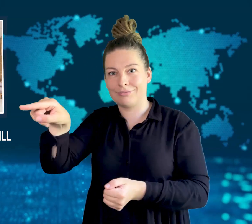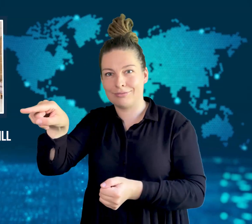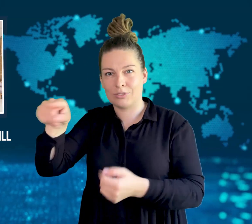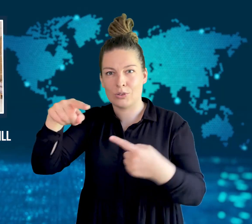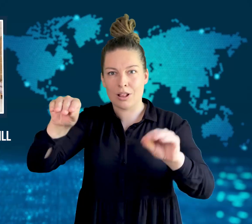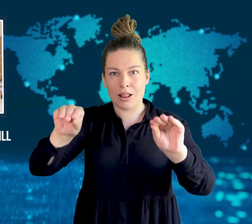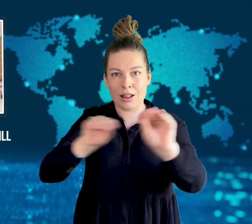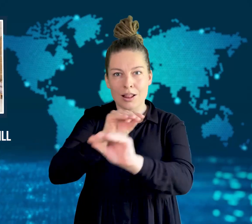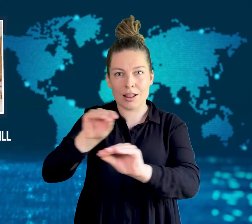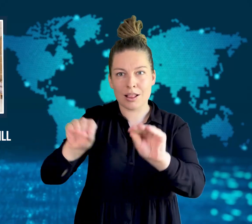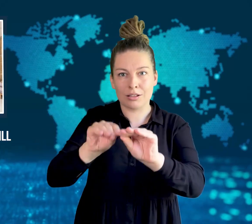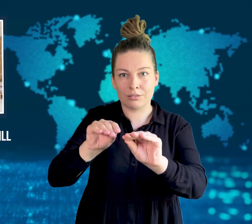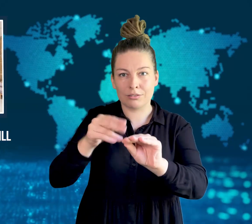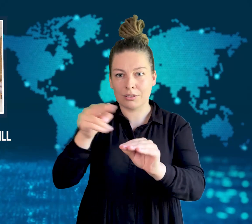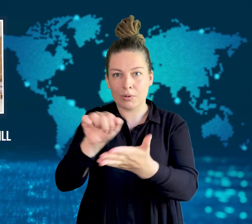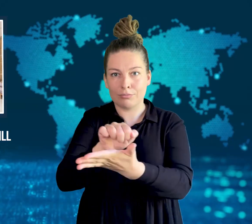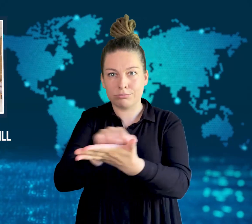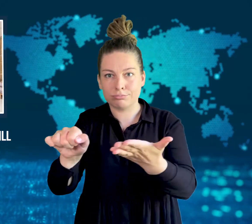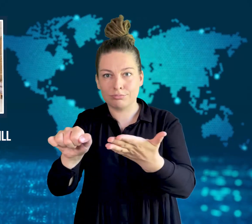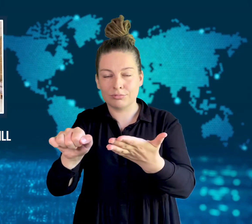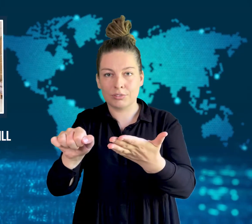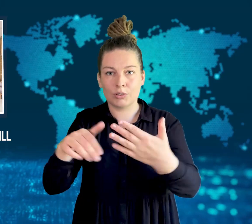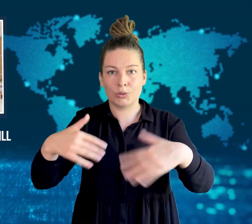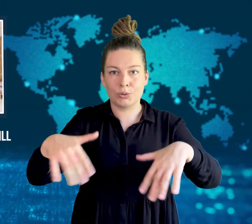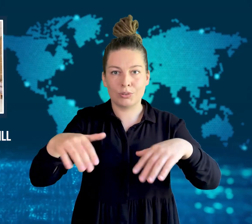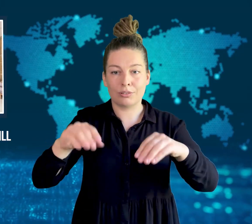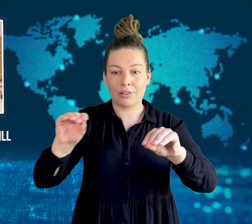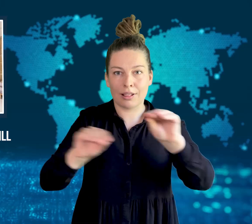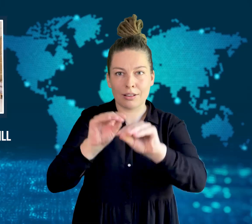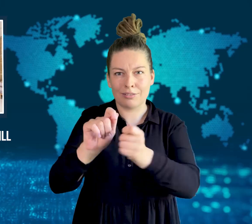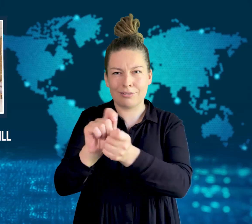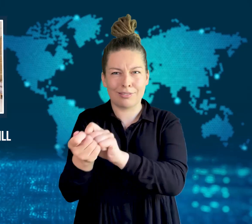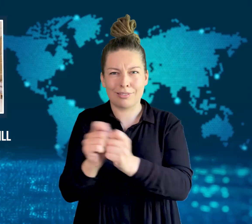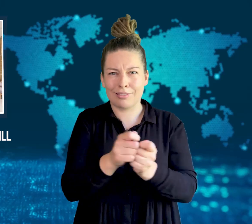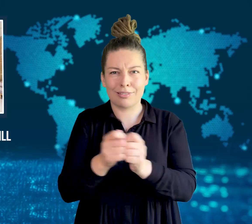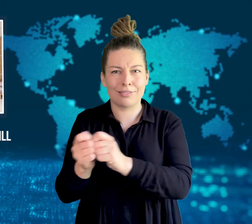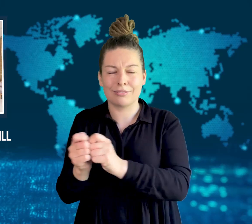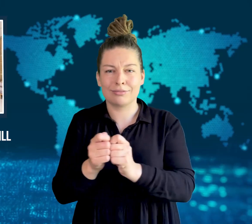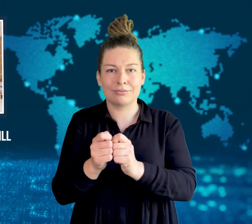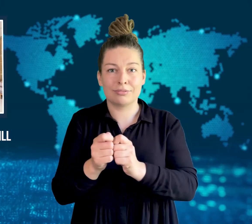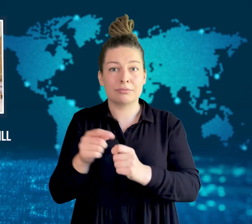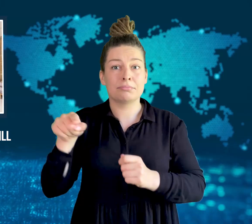They transferred payment from other accounts to